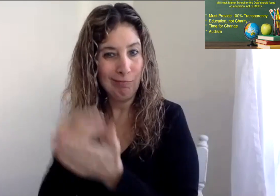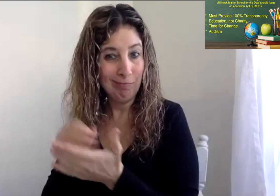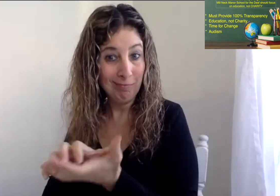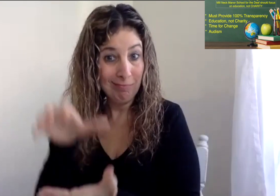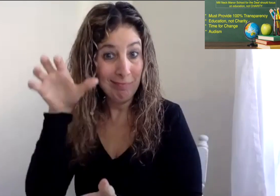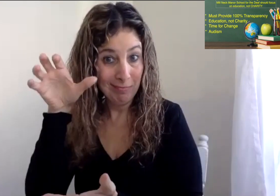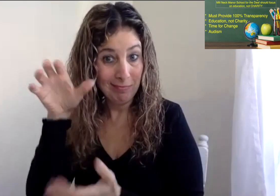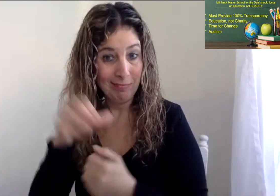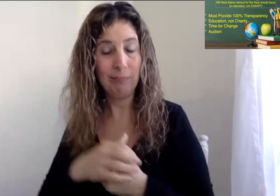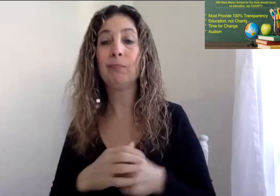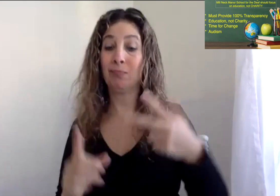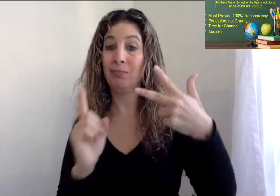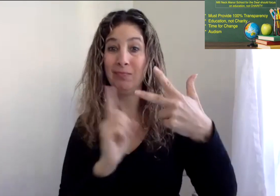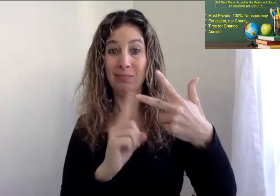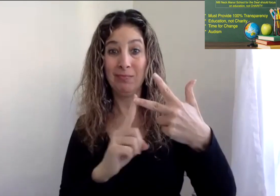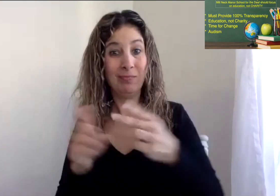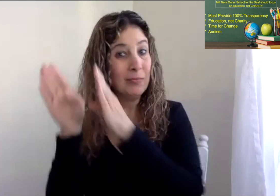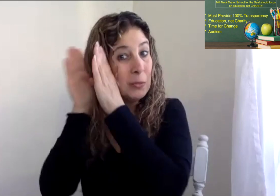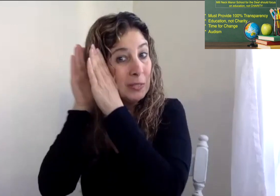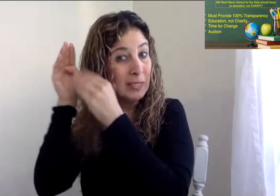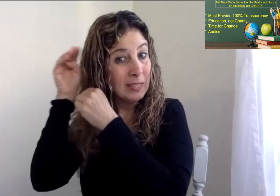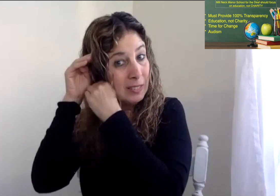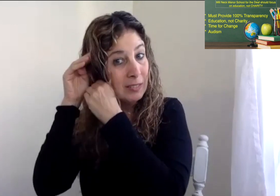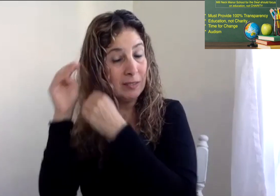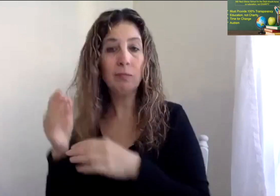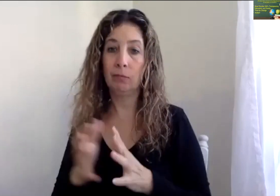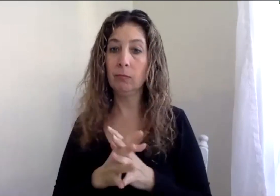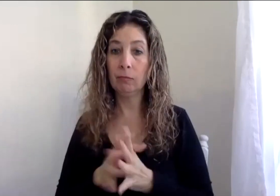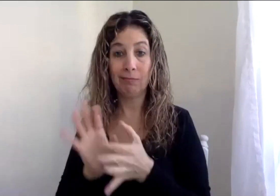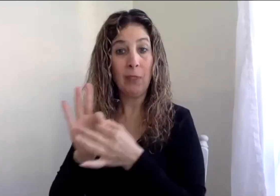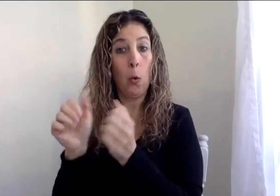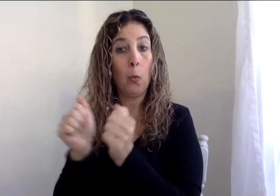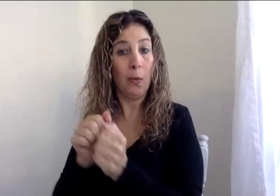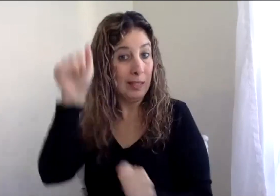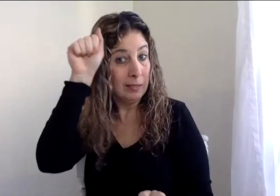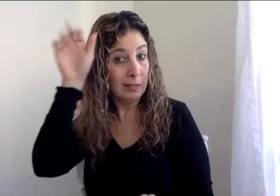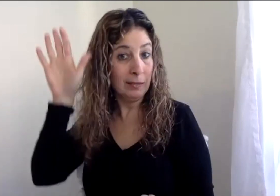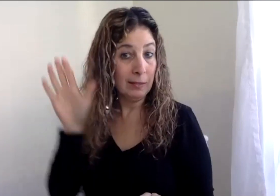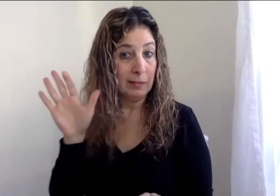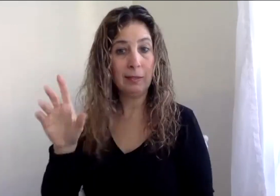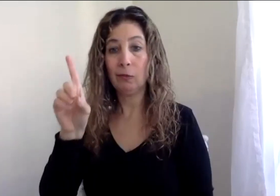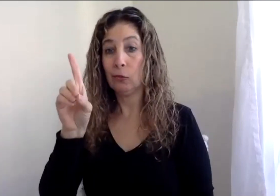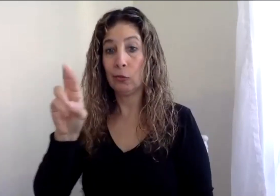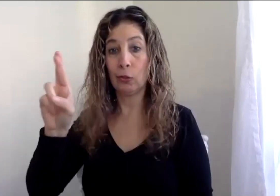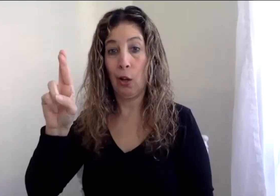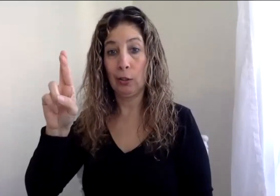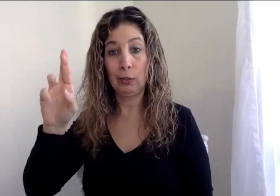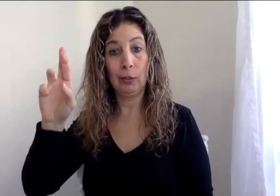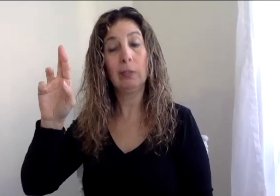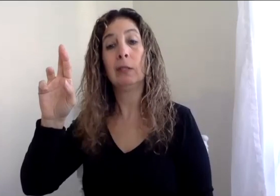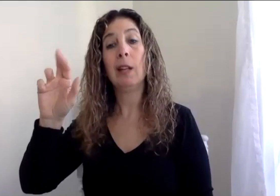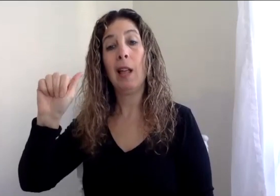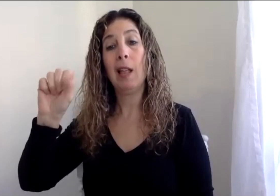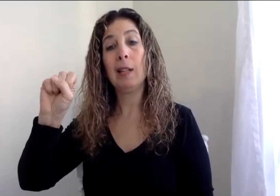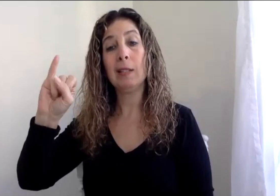priority, not fundraising and the third principle on our banner is that audism in the form of Dr.